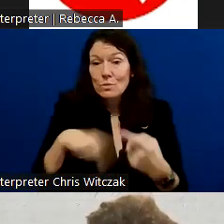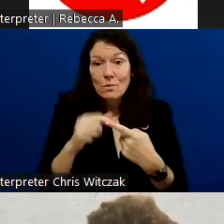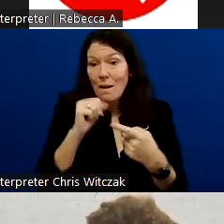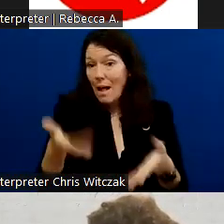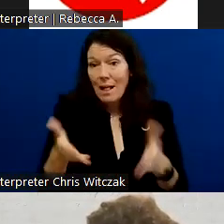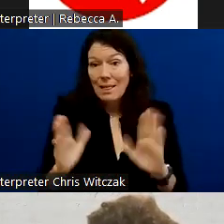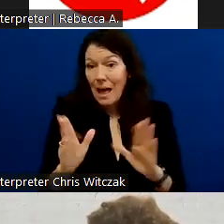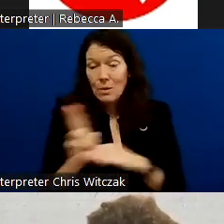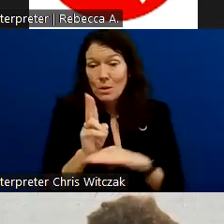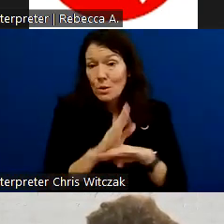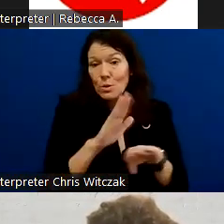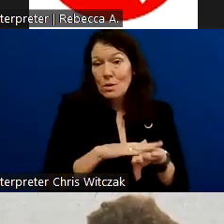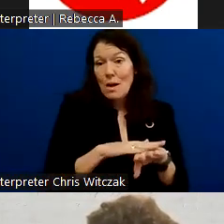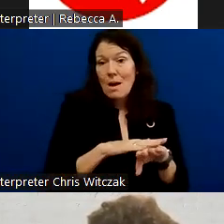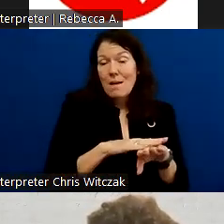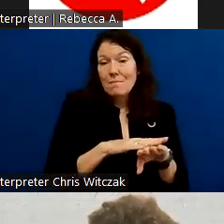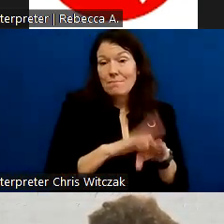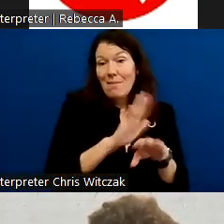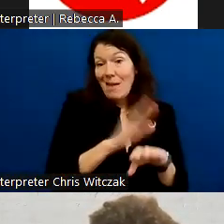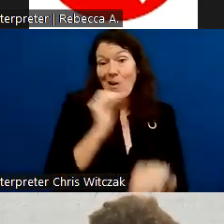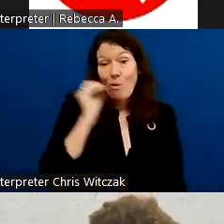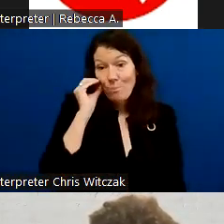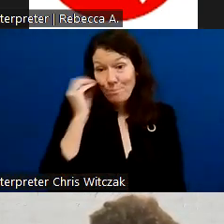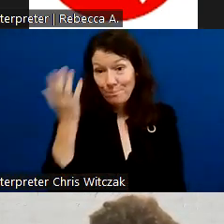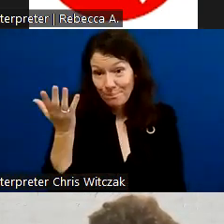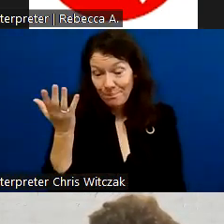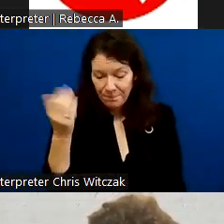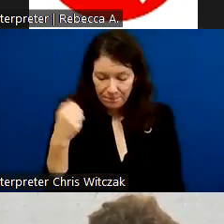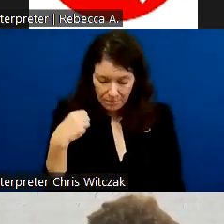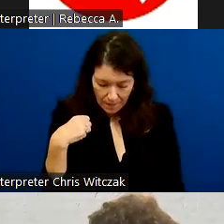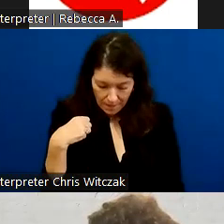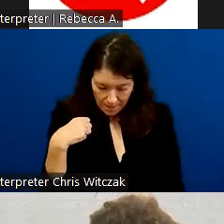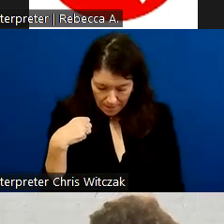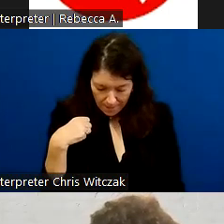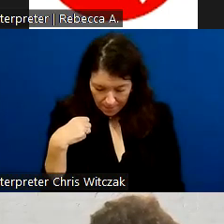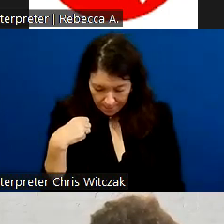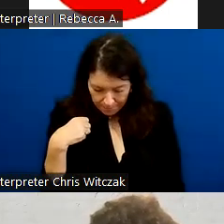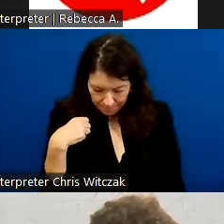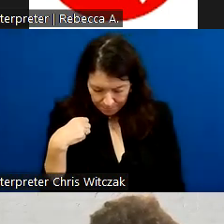to use in the safety of their own home right that's a that's pretty difficult um any one